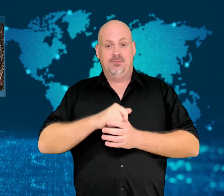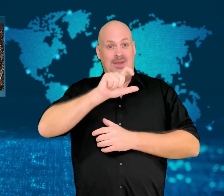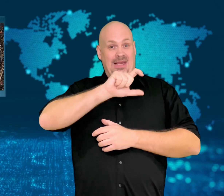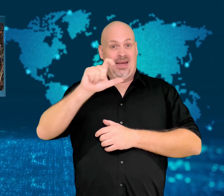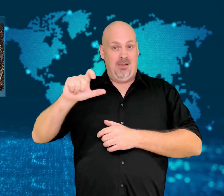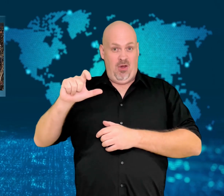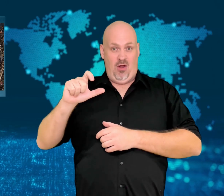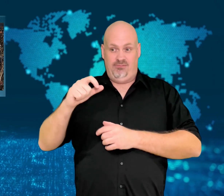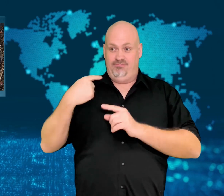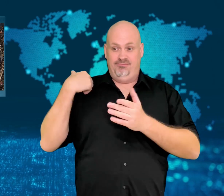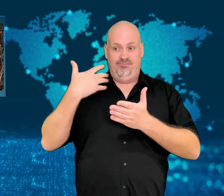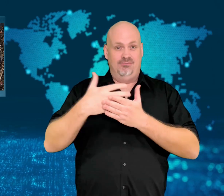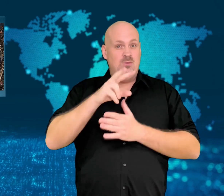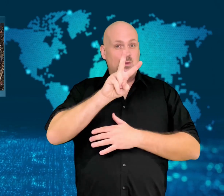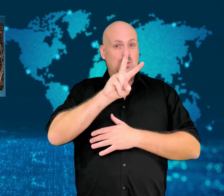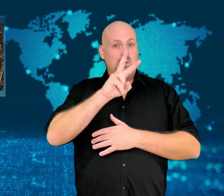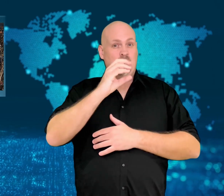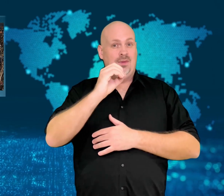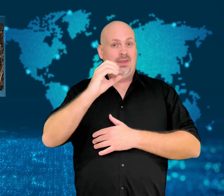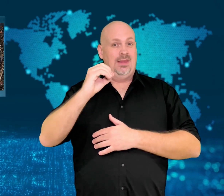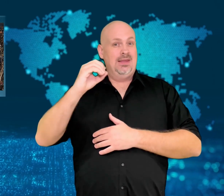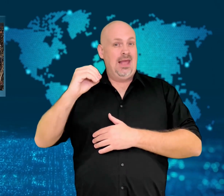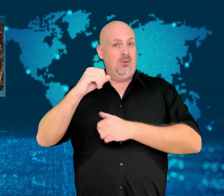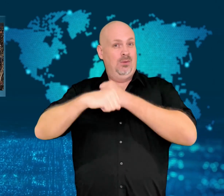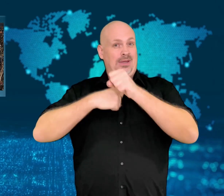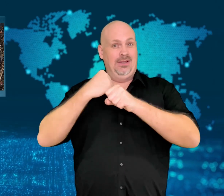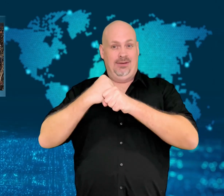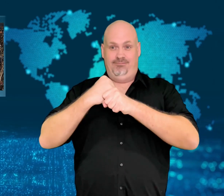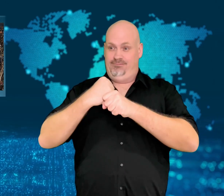those who were killed.